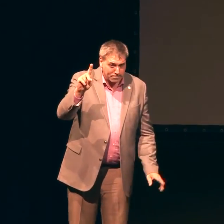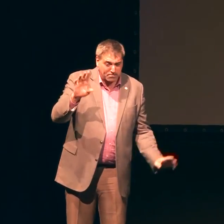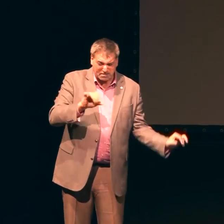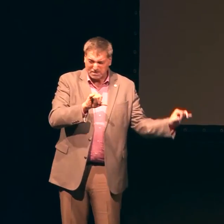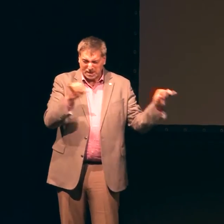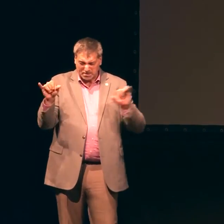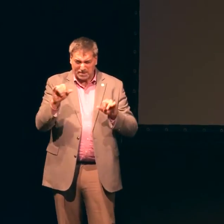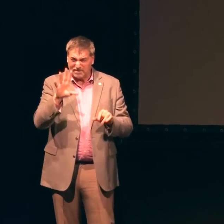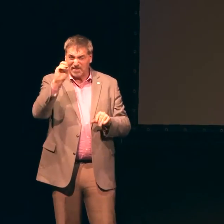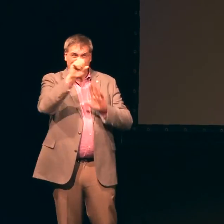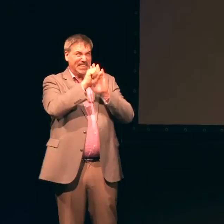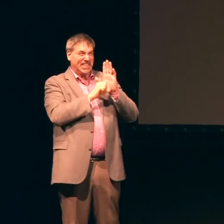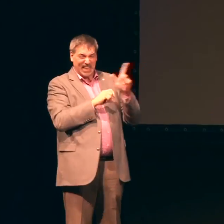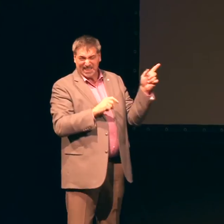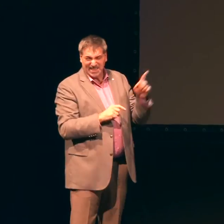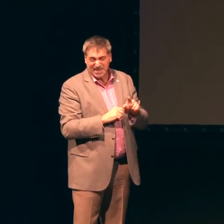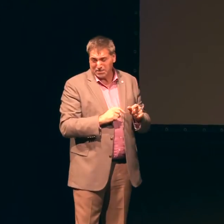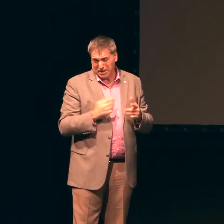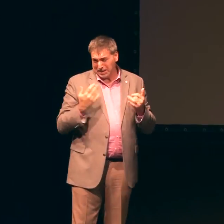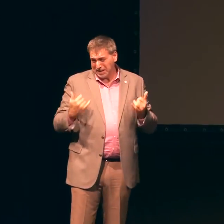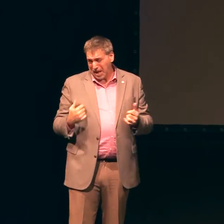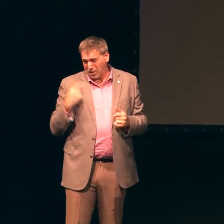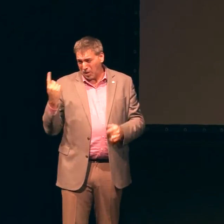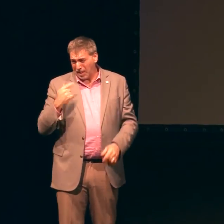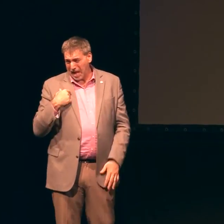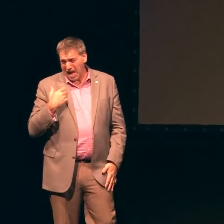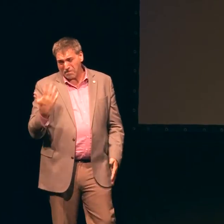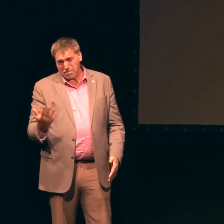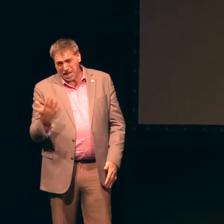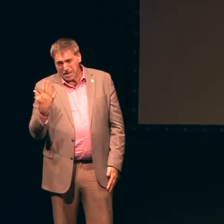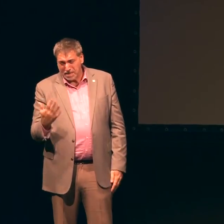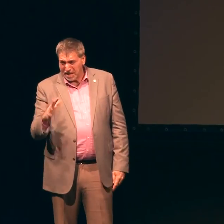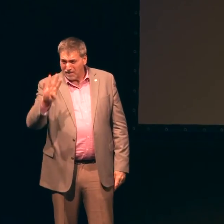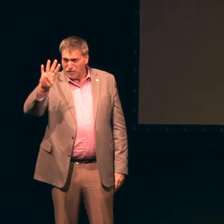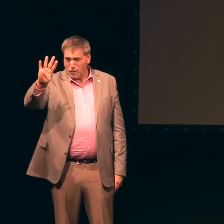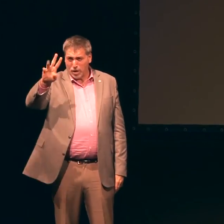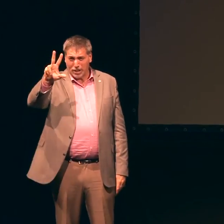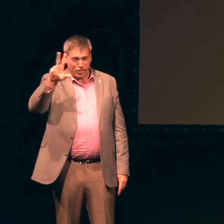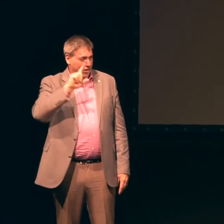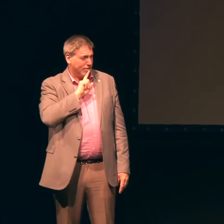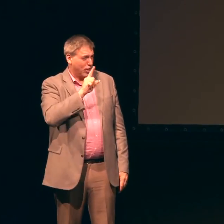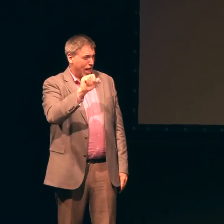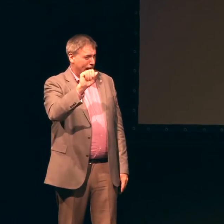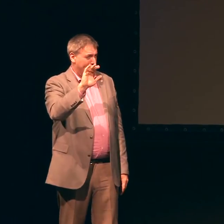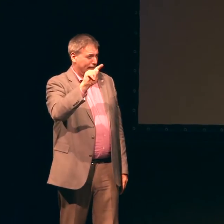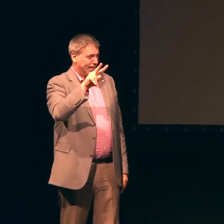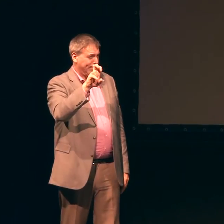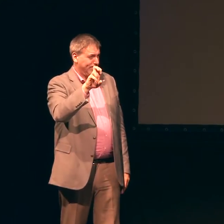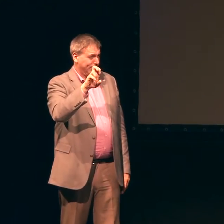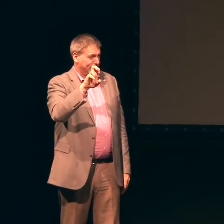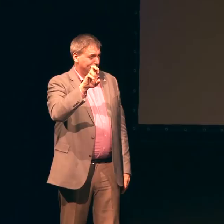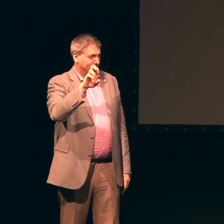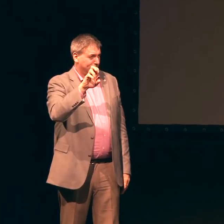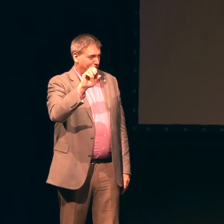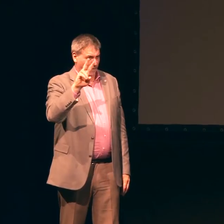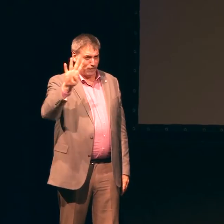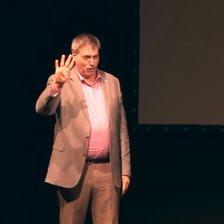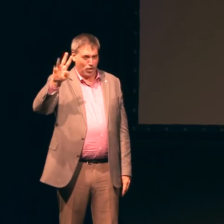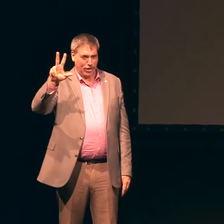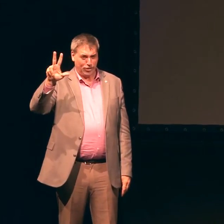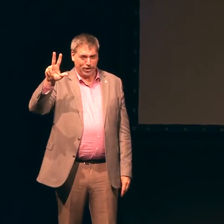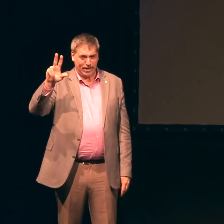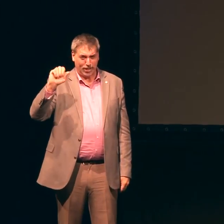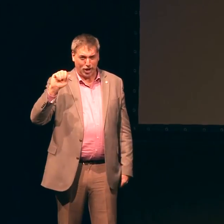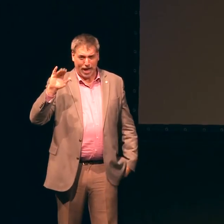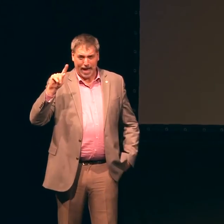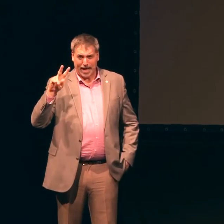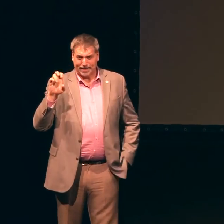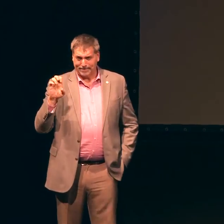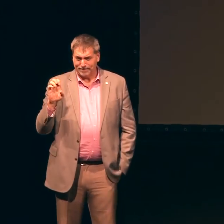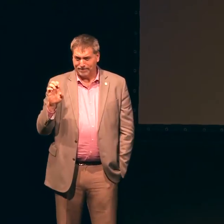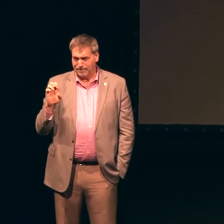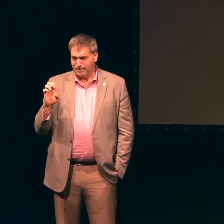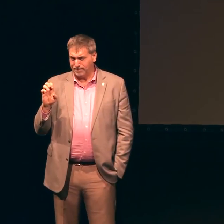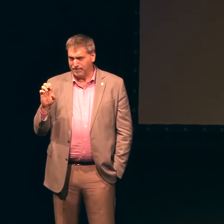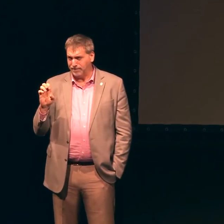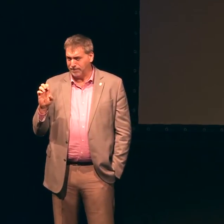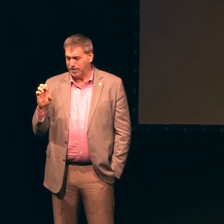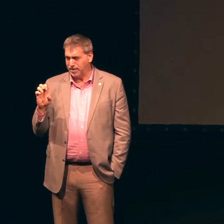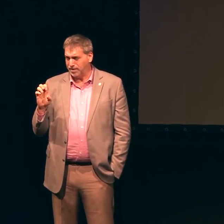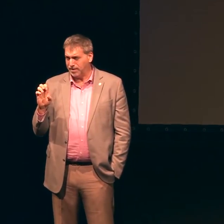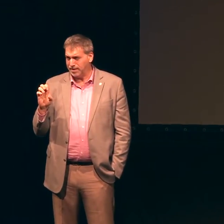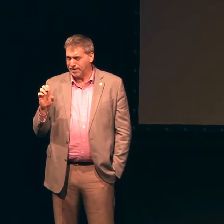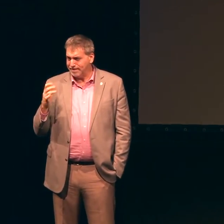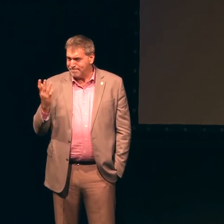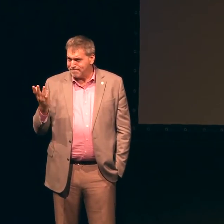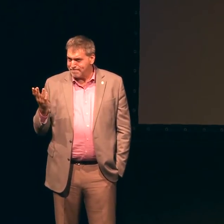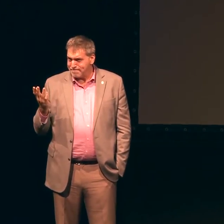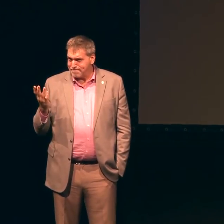Massachusetts state association for the Deaf. So now maybe there is about 43 active